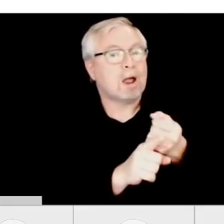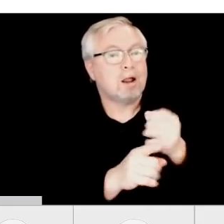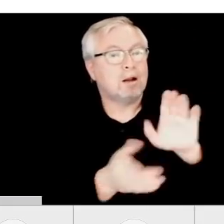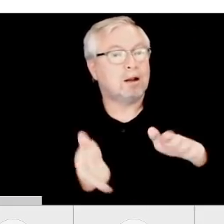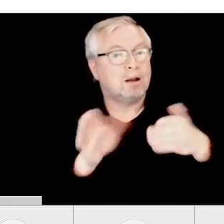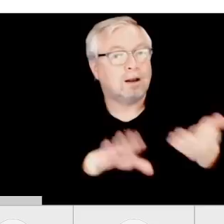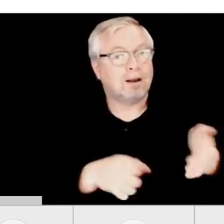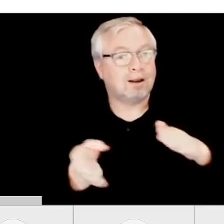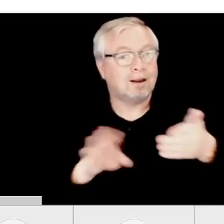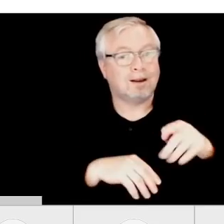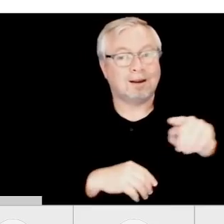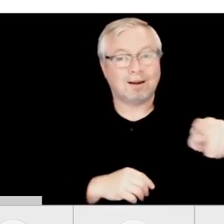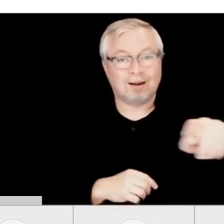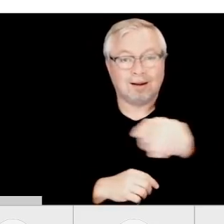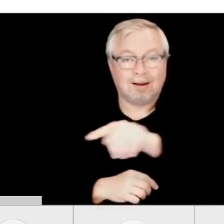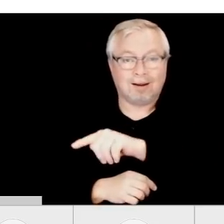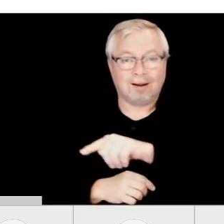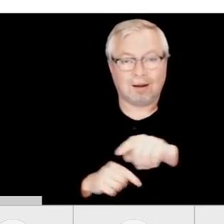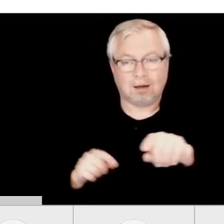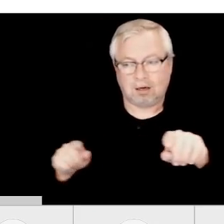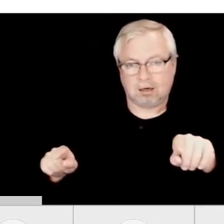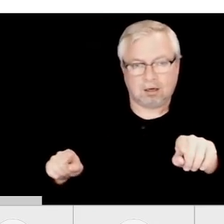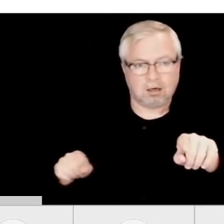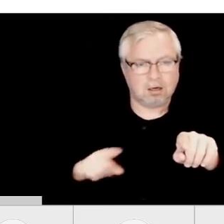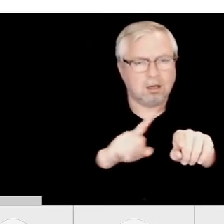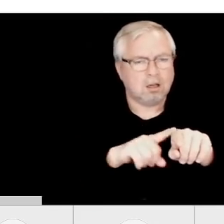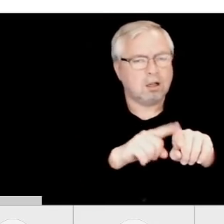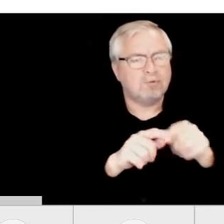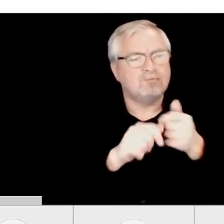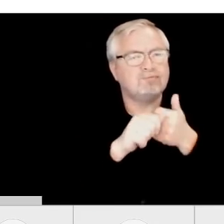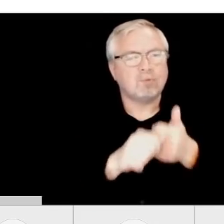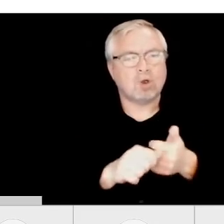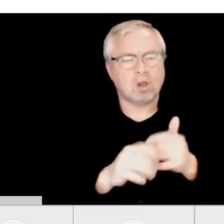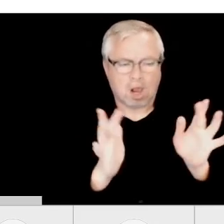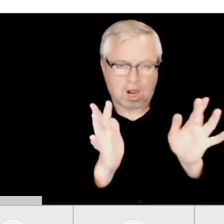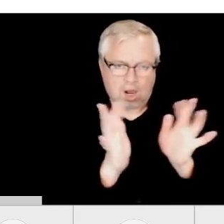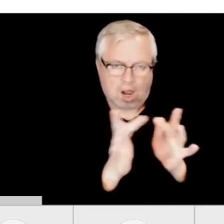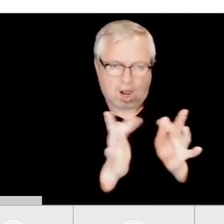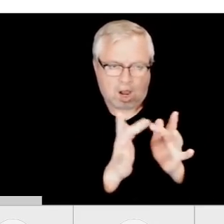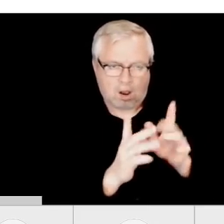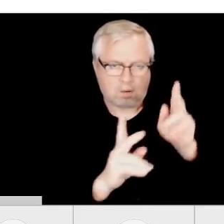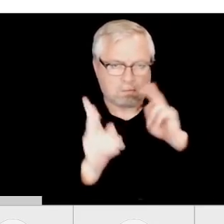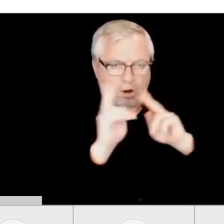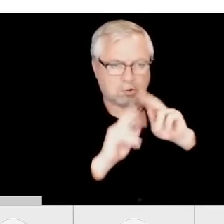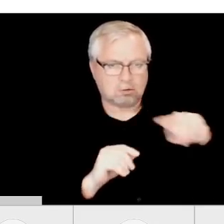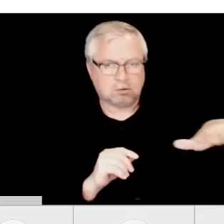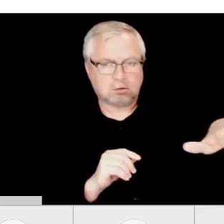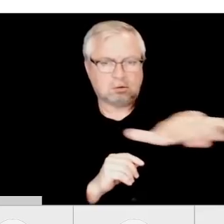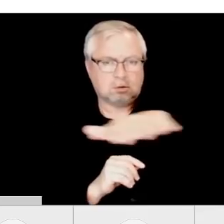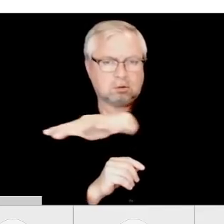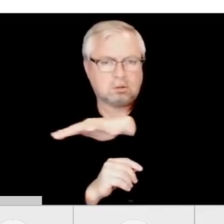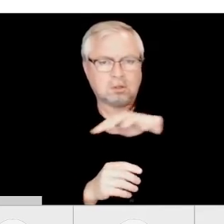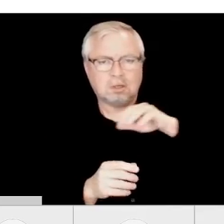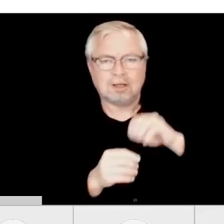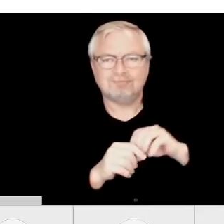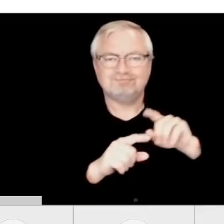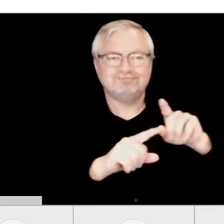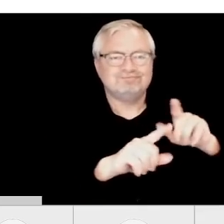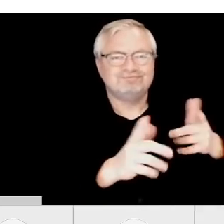It just is built around contacts among people in different risk categories.